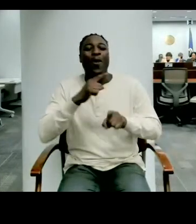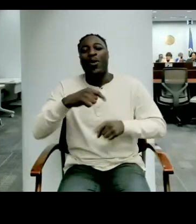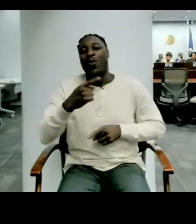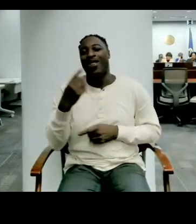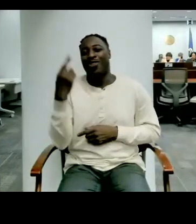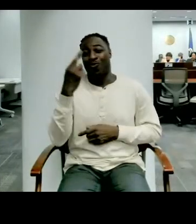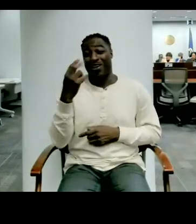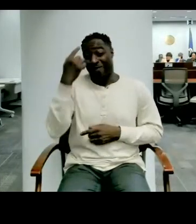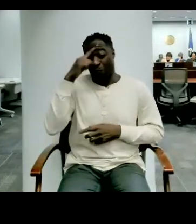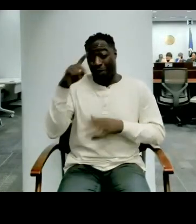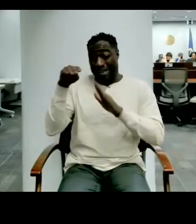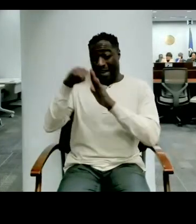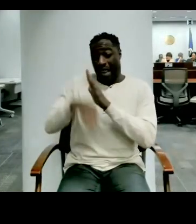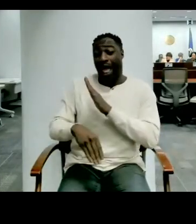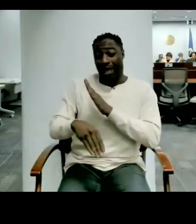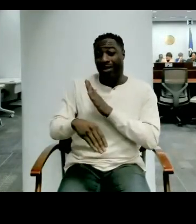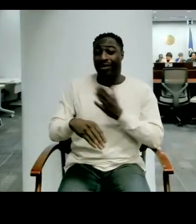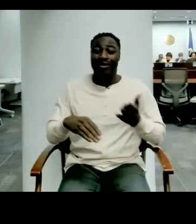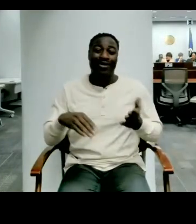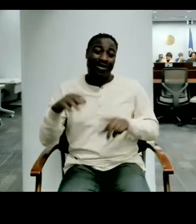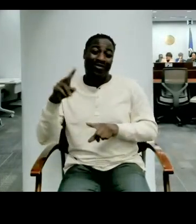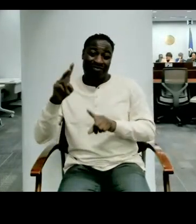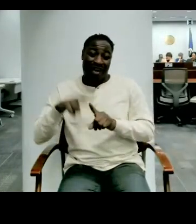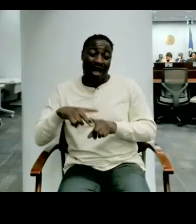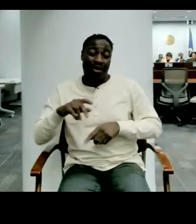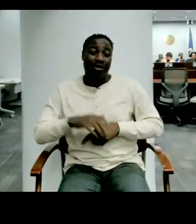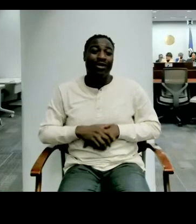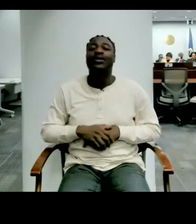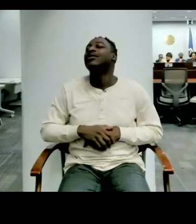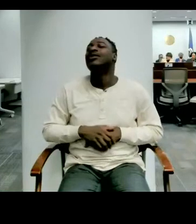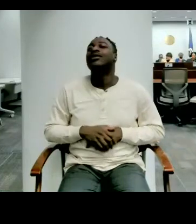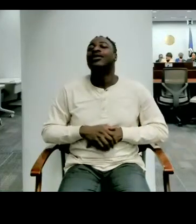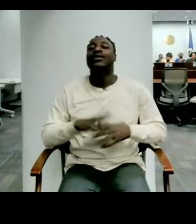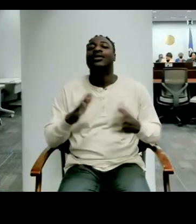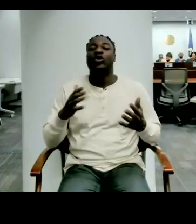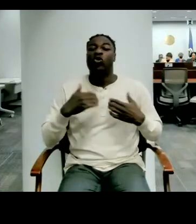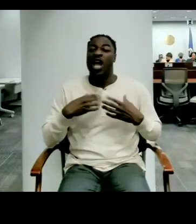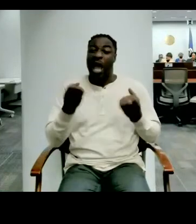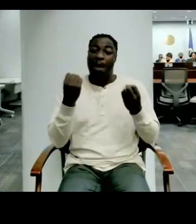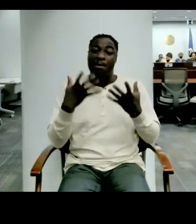decline in charge filings, it imposes time consuming hurdles by requiring